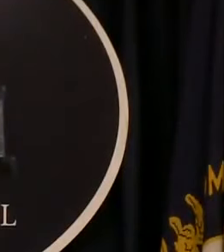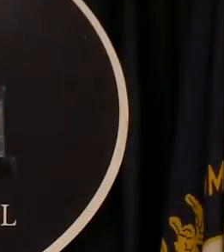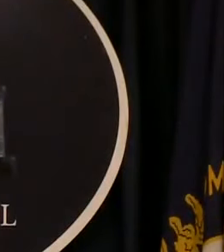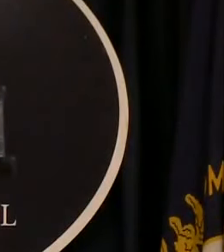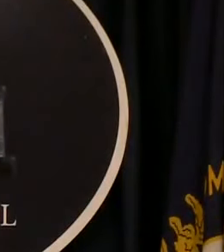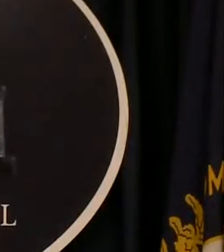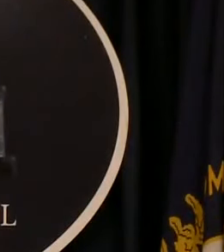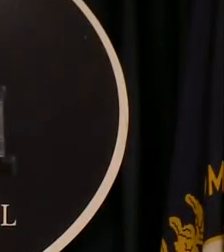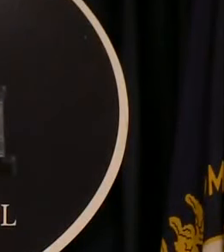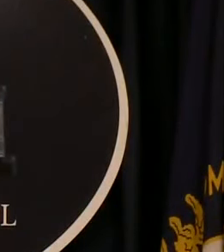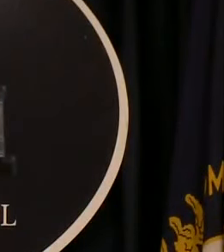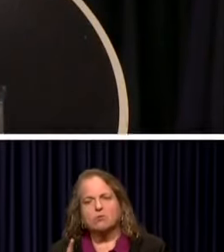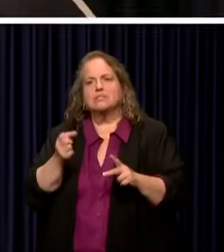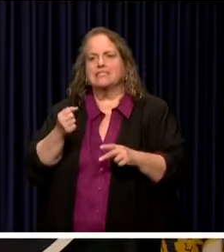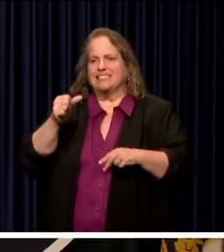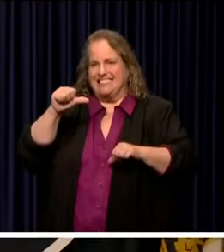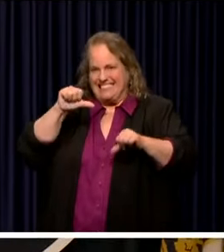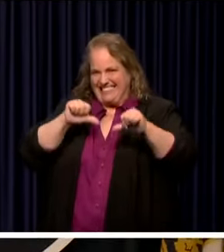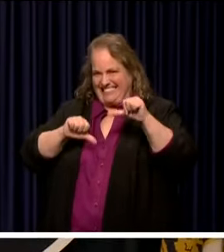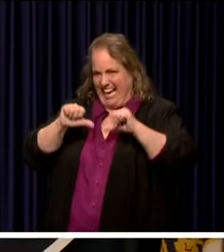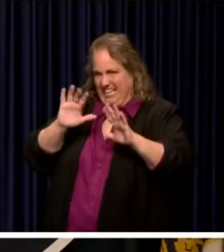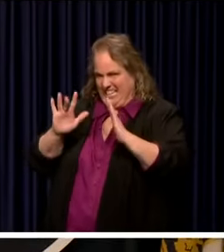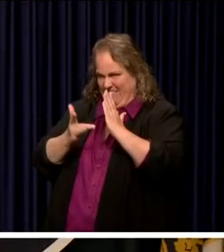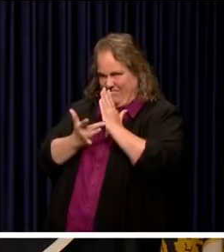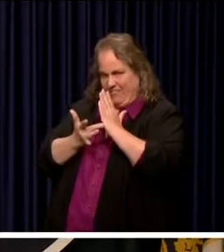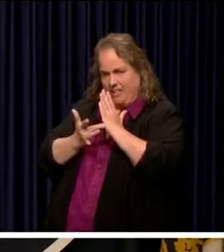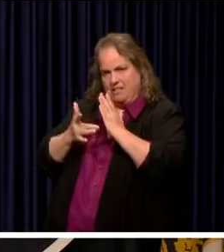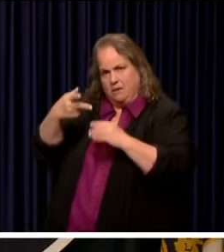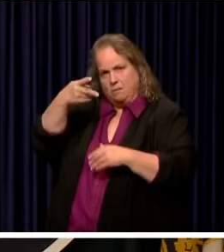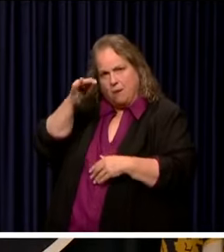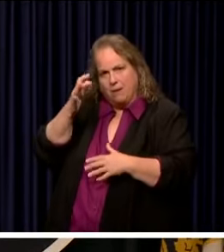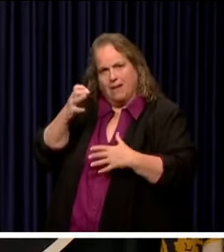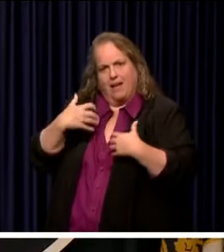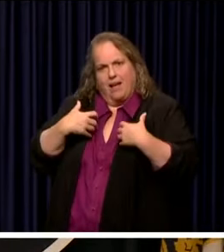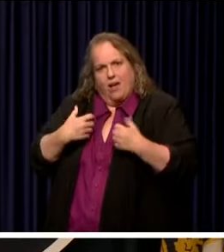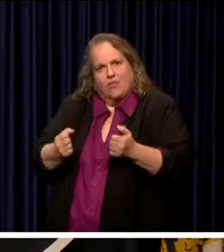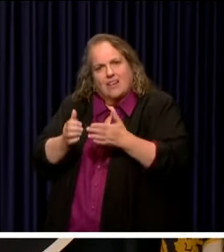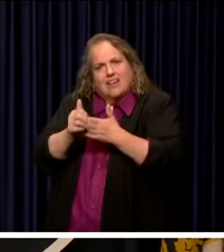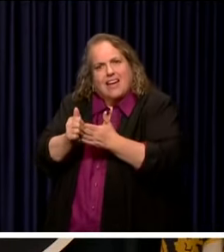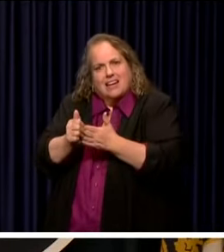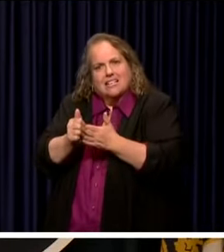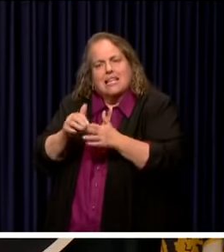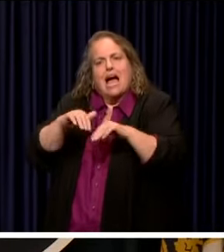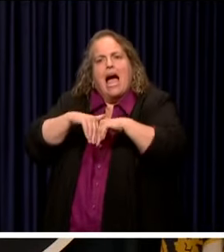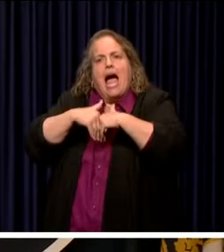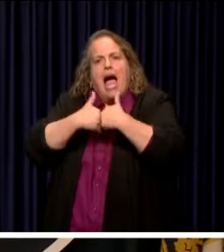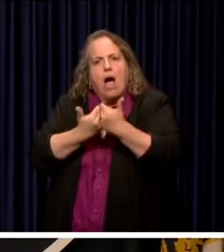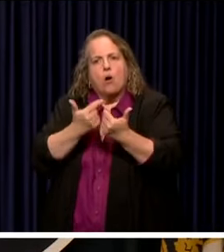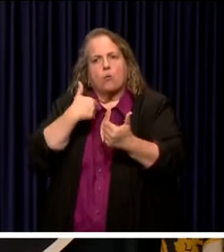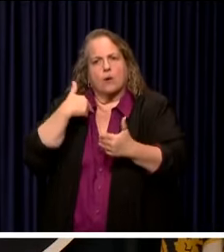ALONG. BUT LET'S JUST -- LET'S BE COMMITTED.